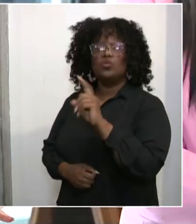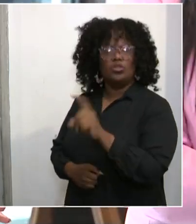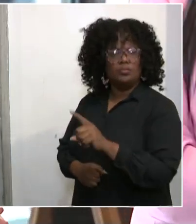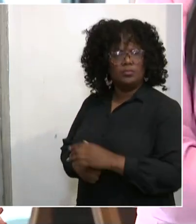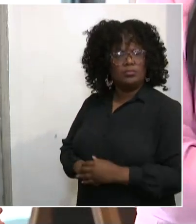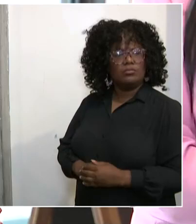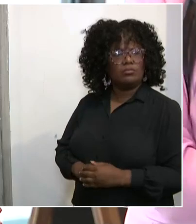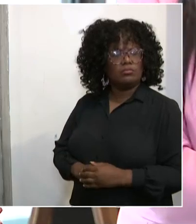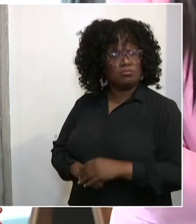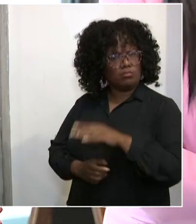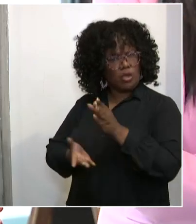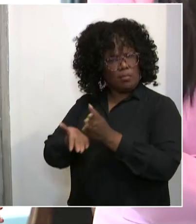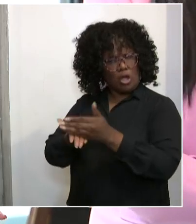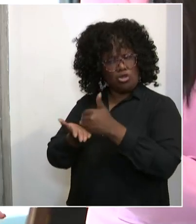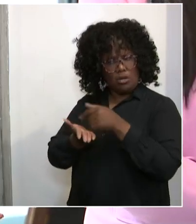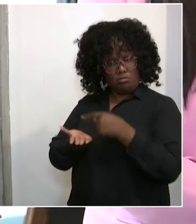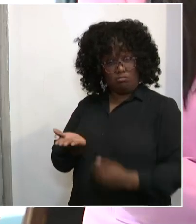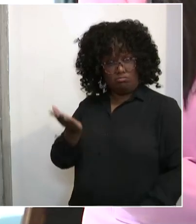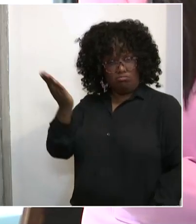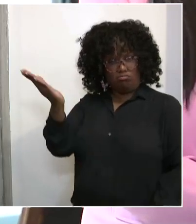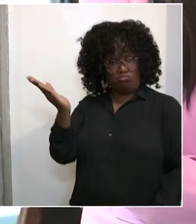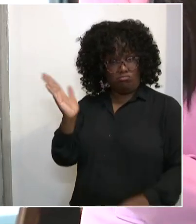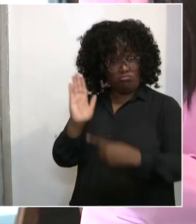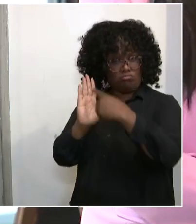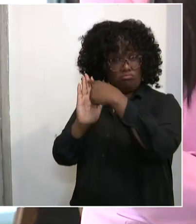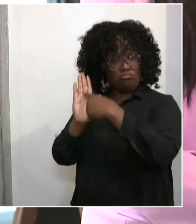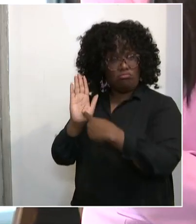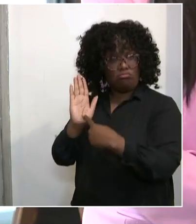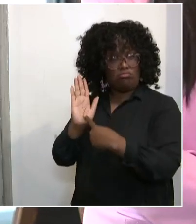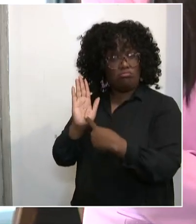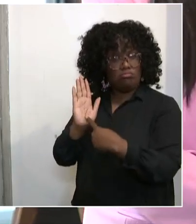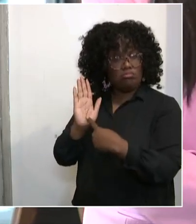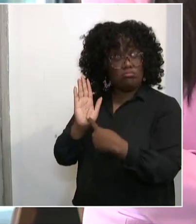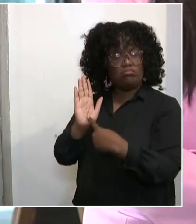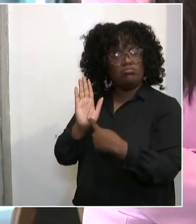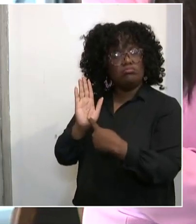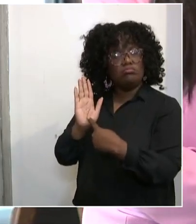part in there that changes the district's stance on assisting